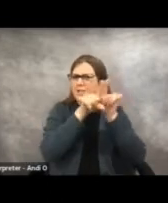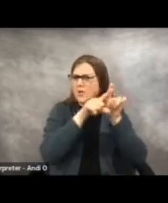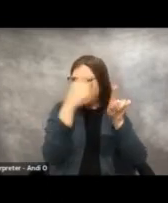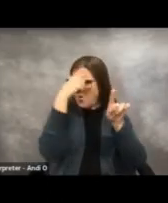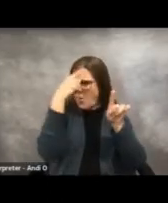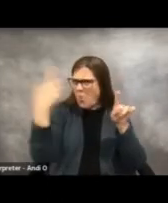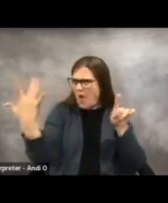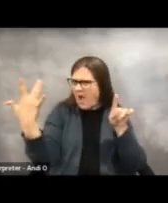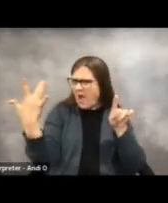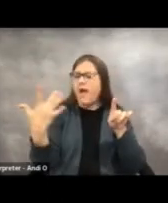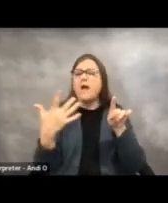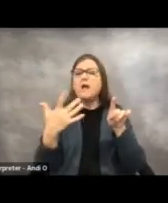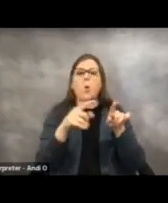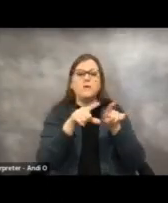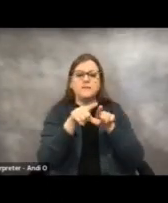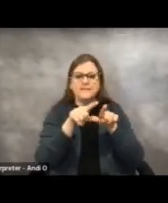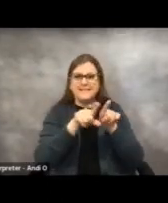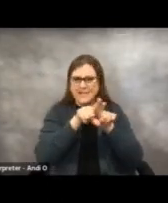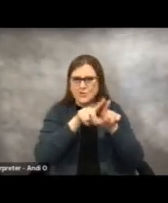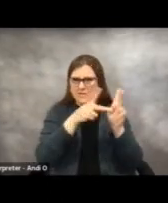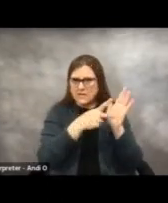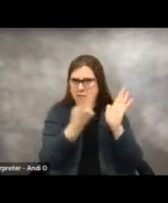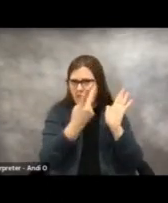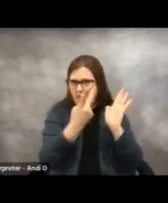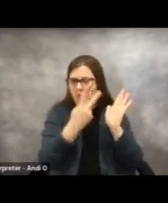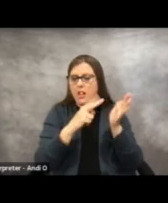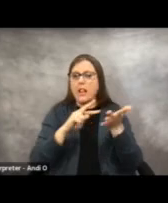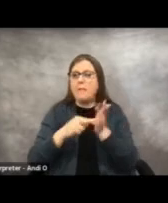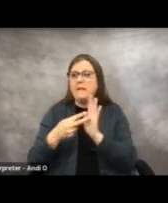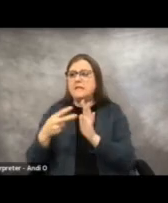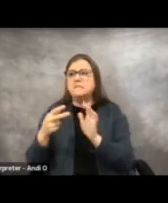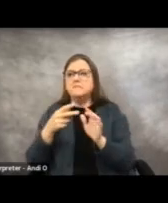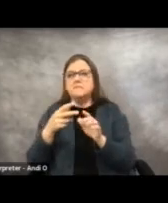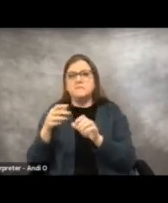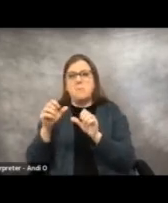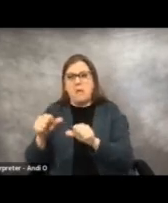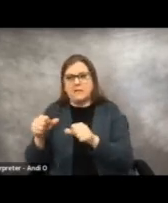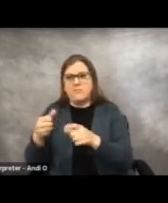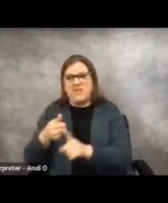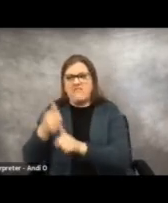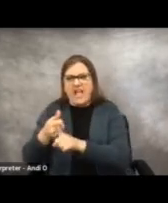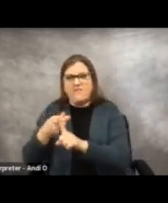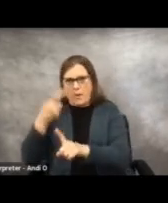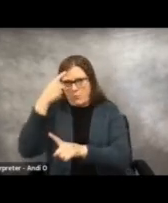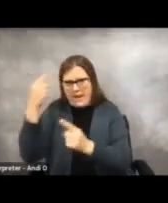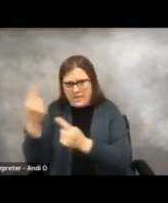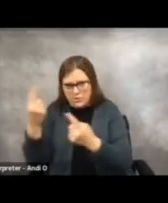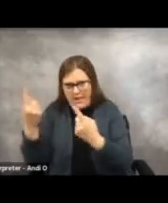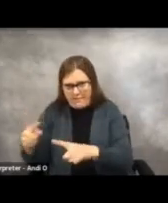asterix indicates a possible downstream effect of a brain injury. You could also add a note stating that further brain